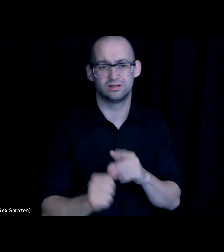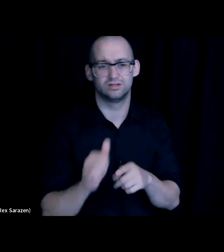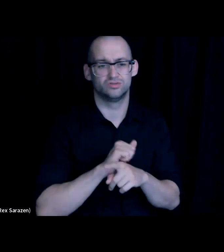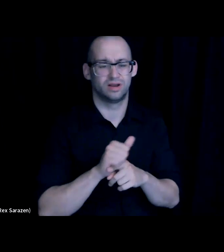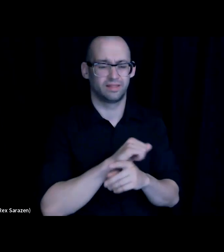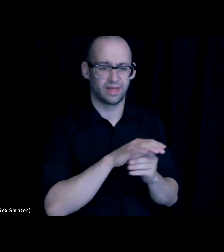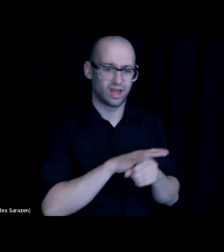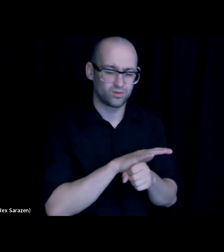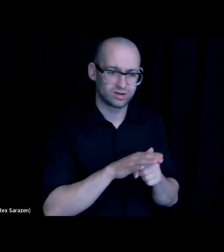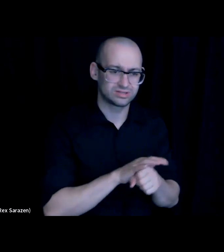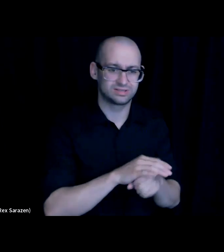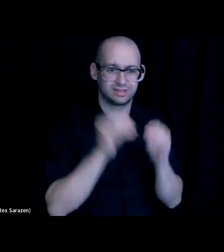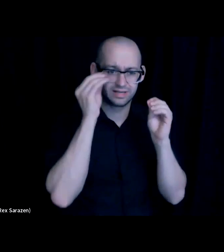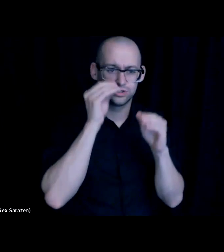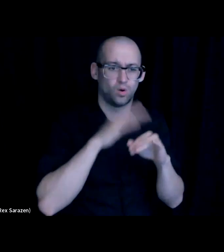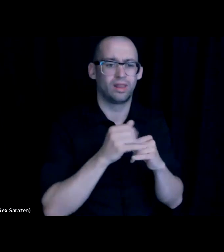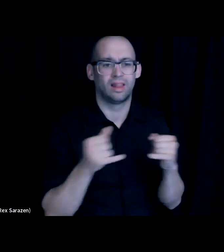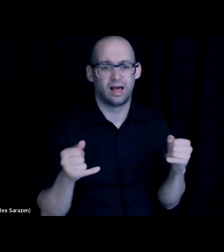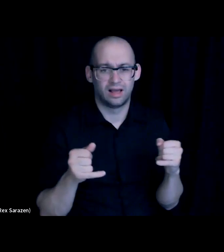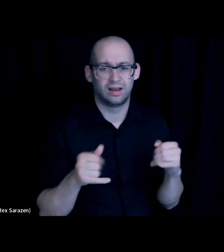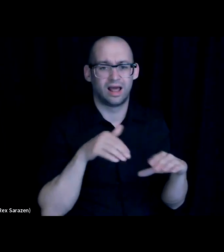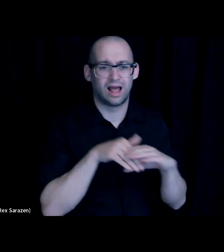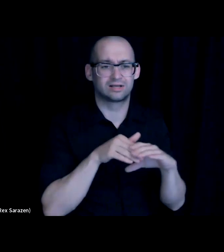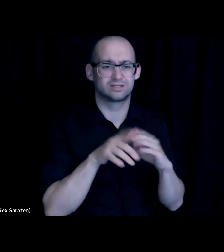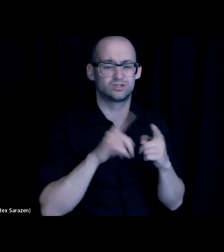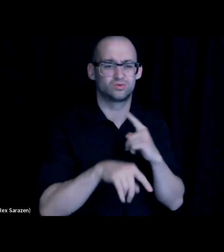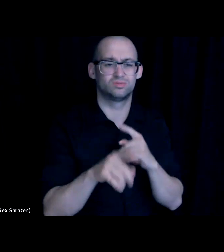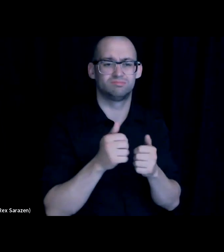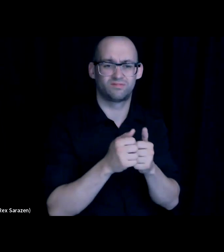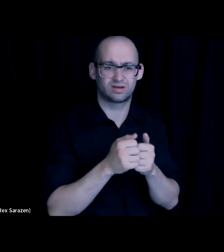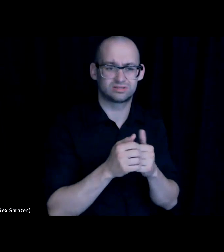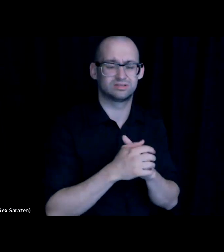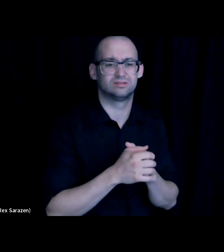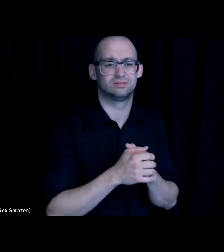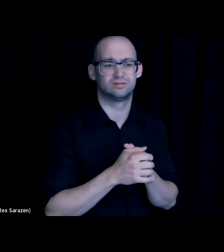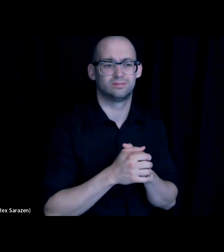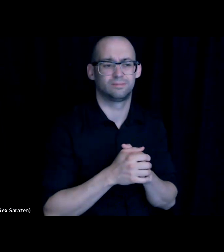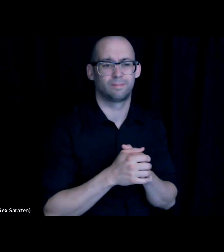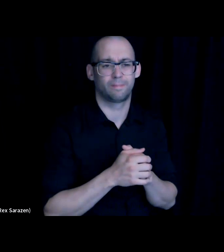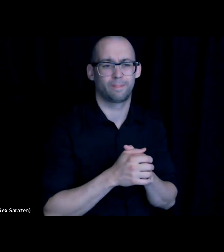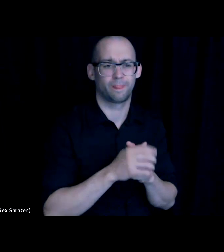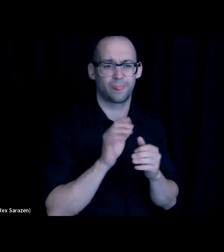you know, teaching online access to devices, you know, do you? How important is technology